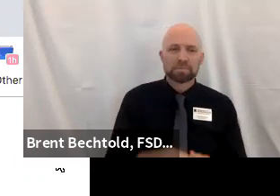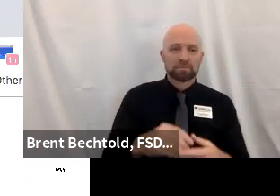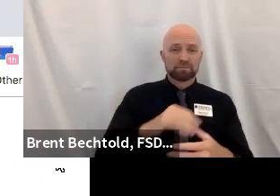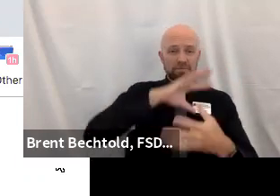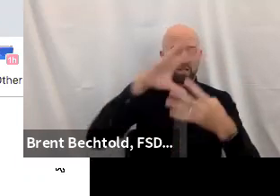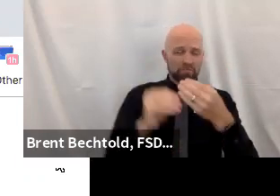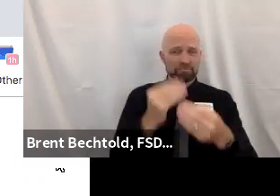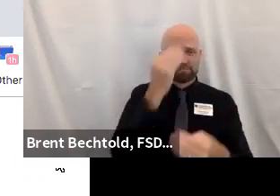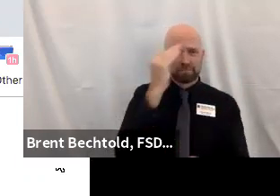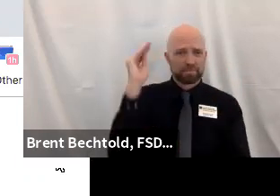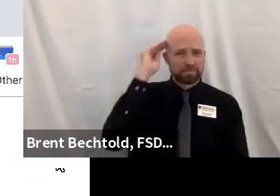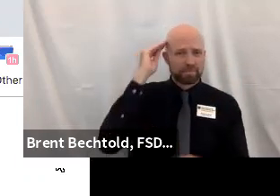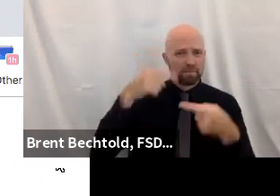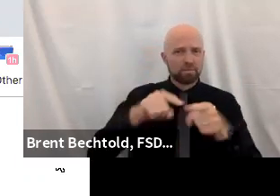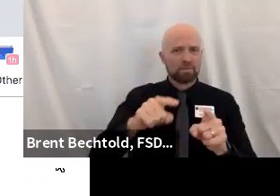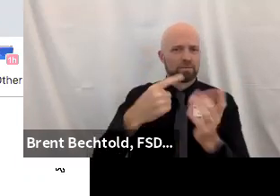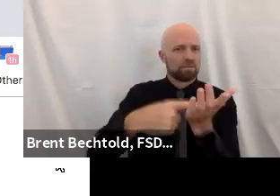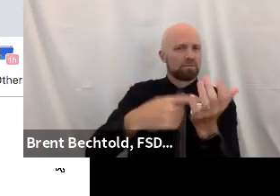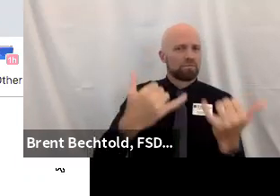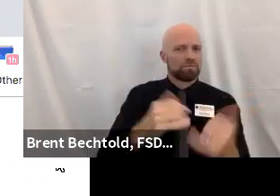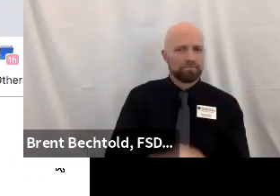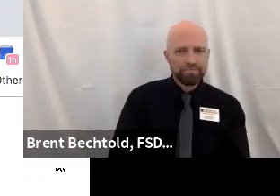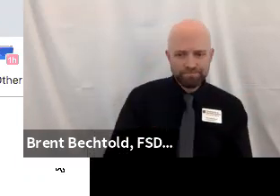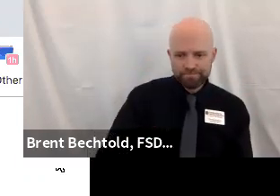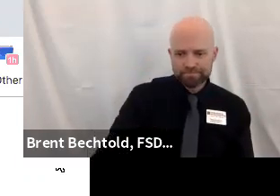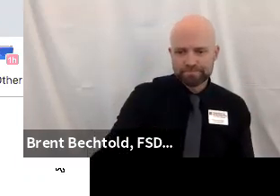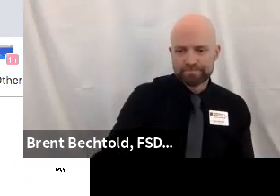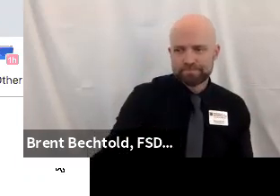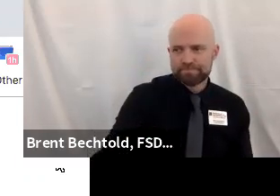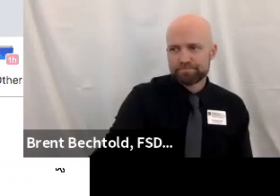So... all of that together, is something I'd